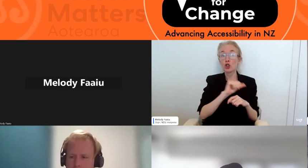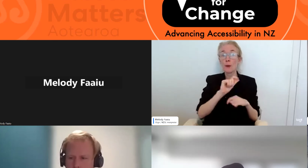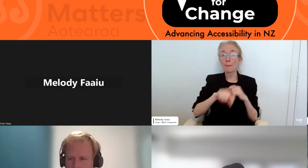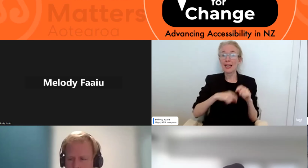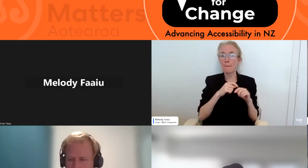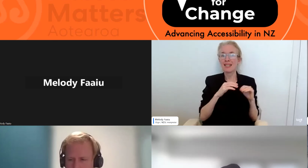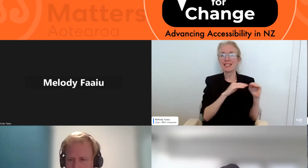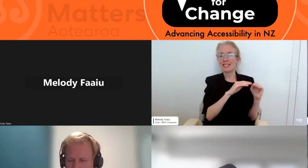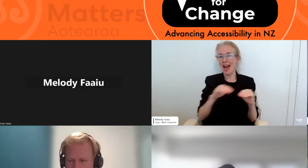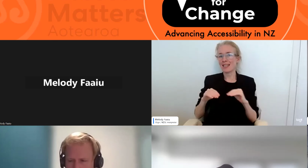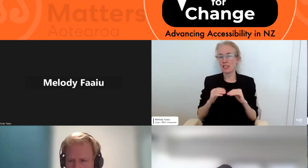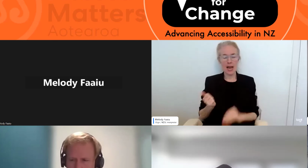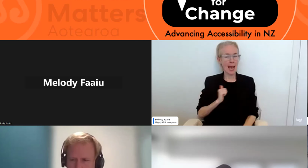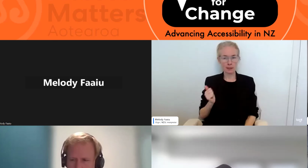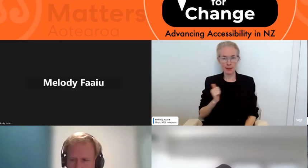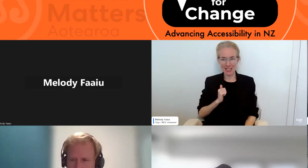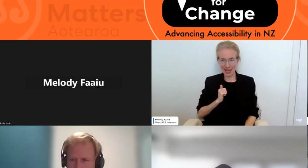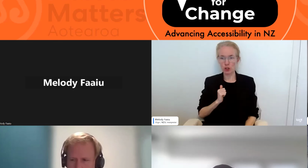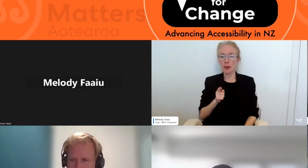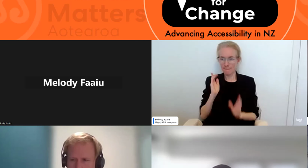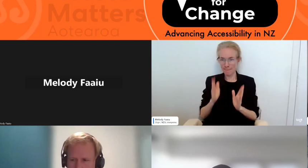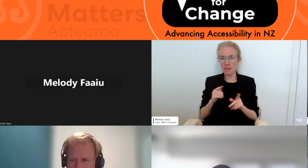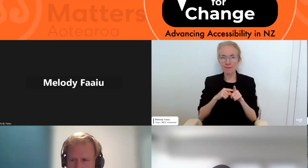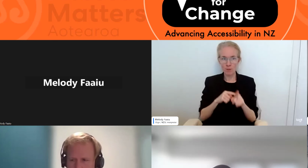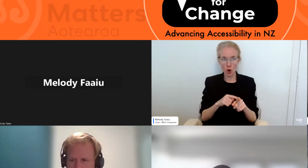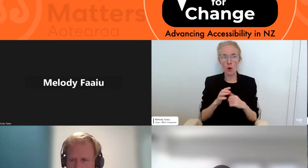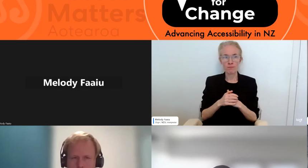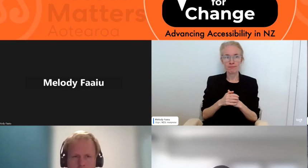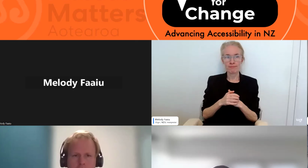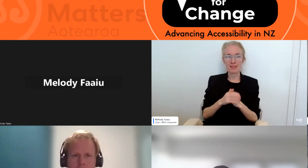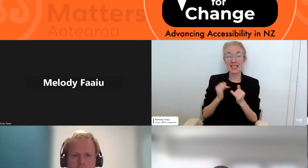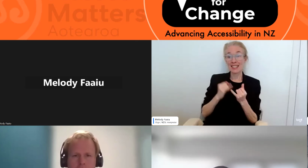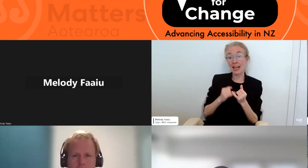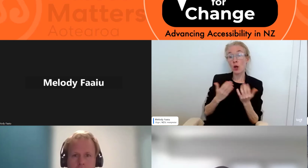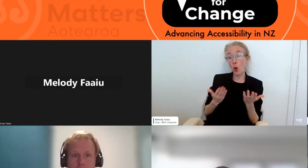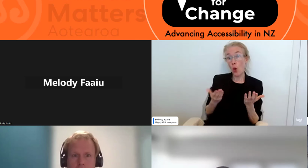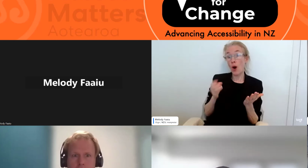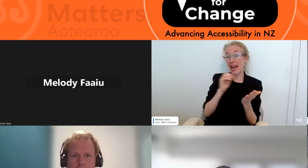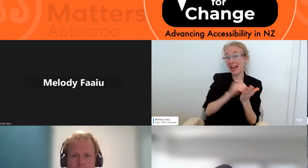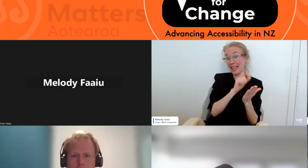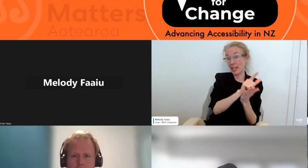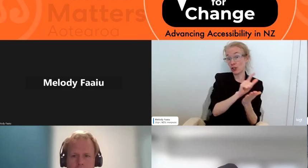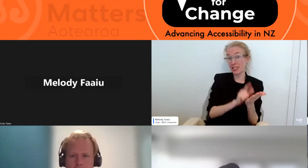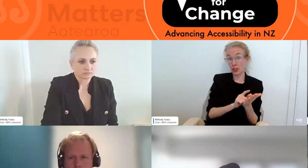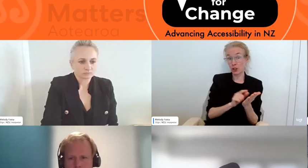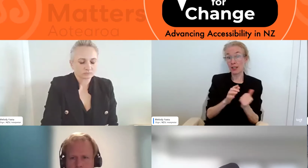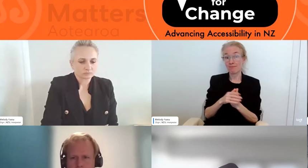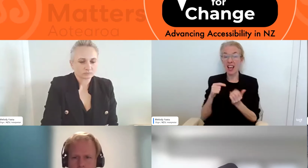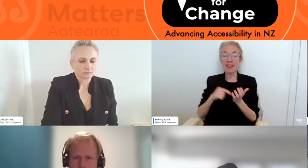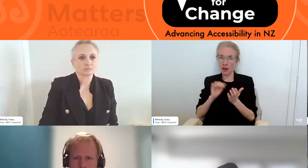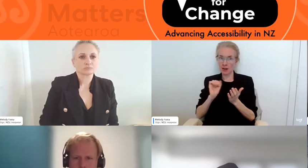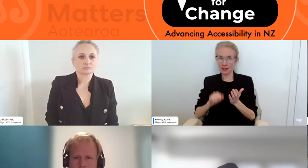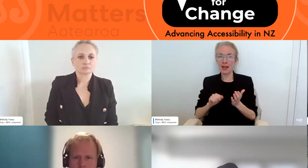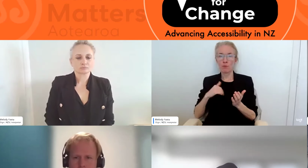that's the next step. Or legislated. We need to make that happen somehow.